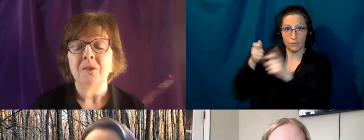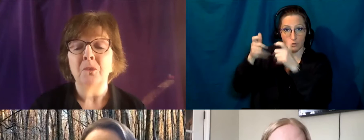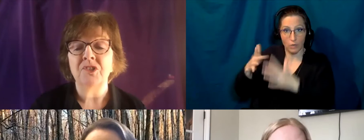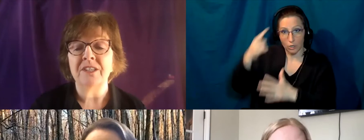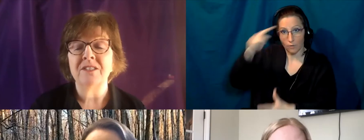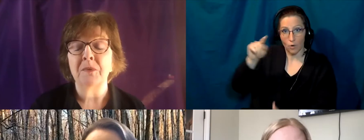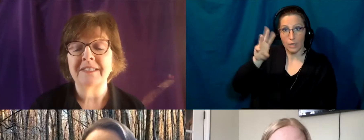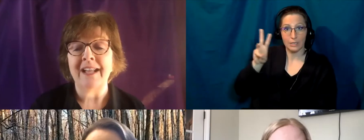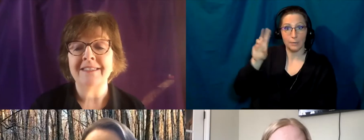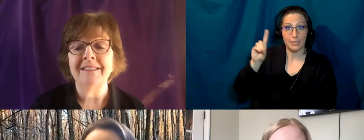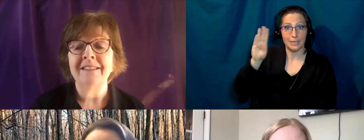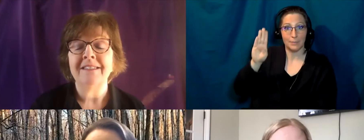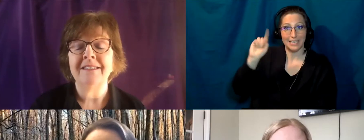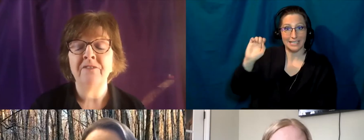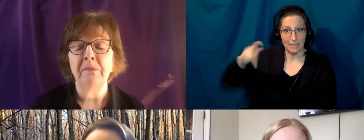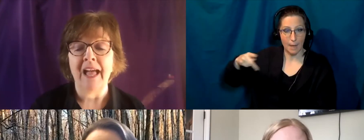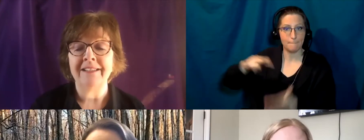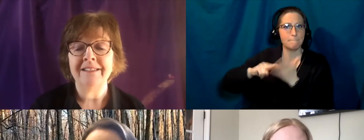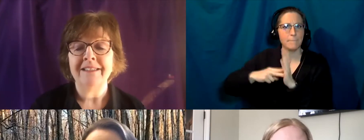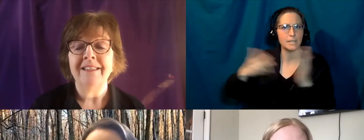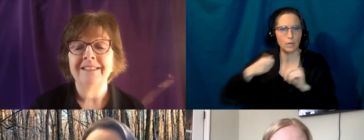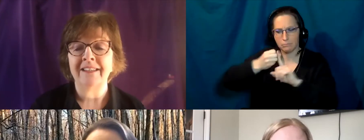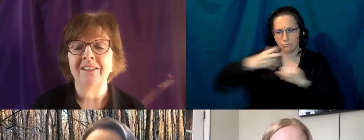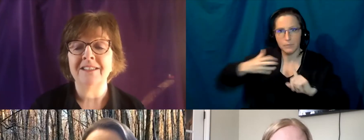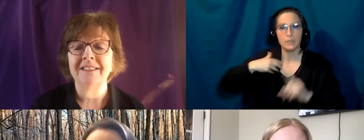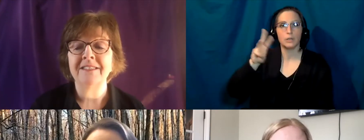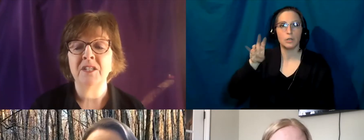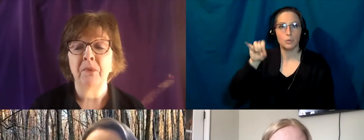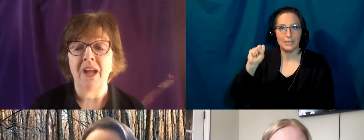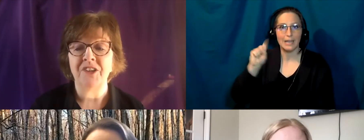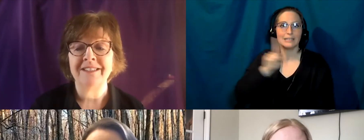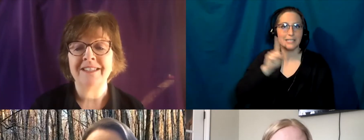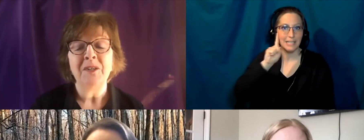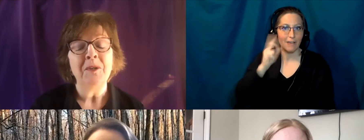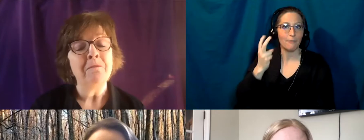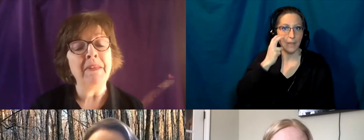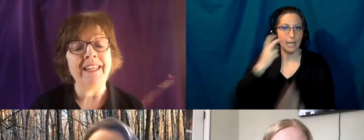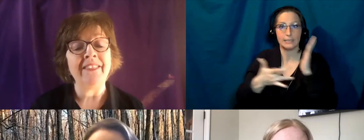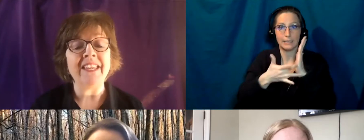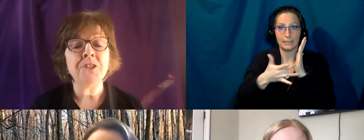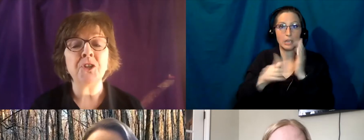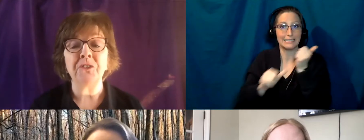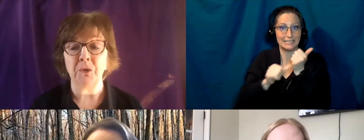which is the Wisconsin Deafblind Technical Assistant Project being the interviewer